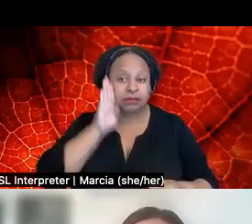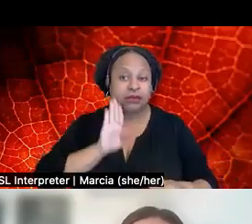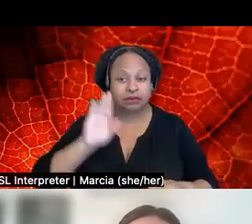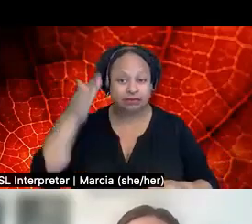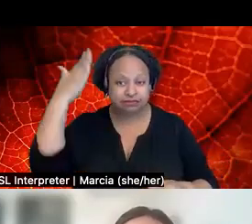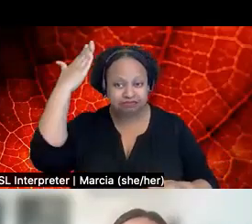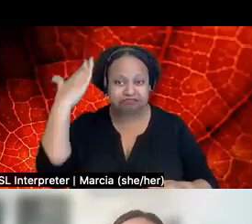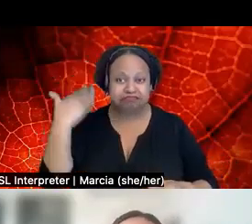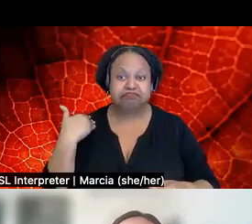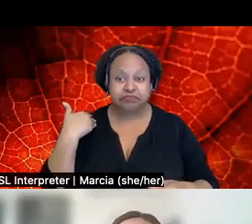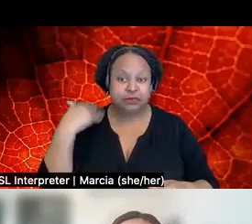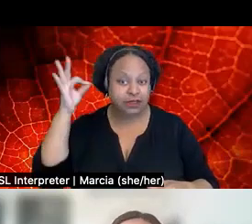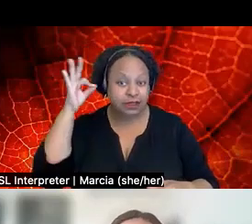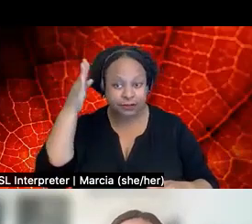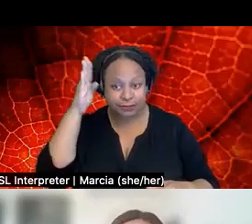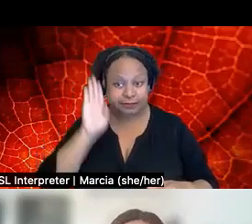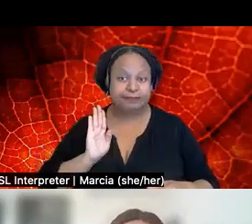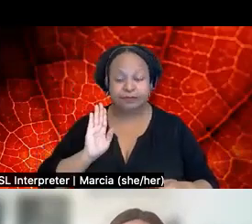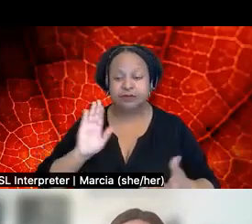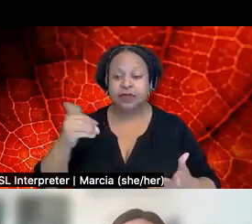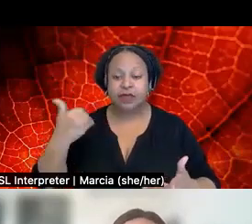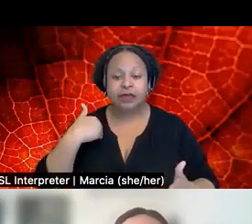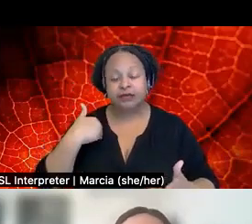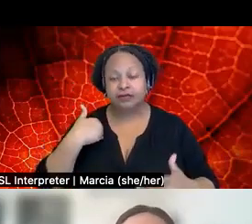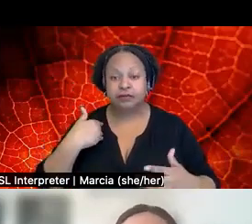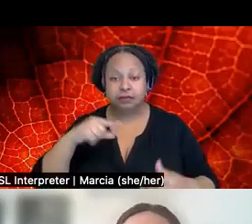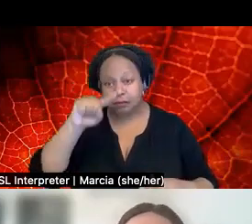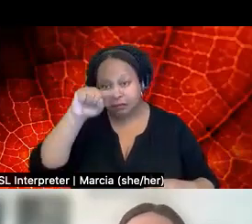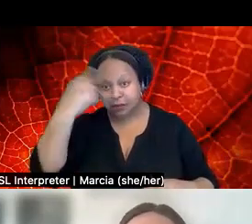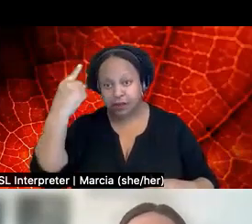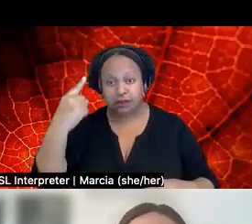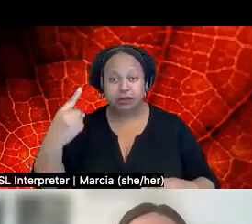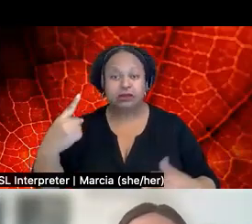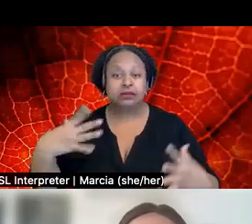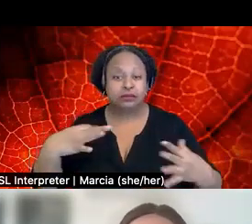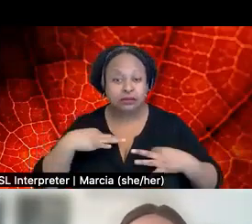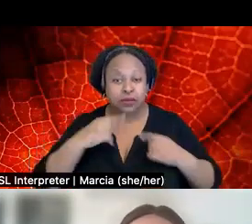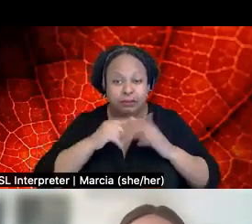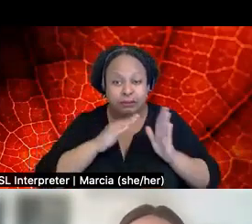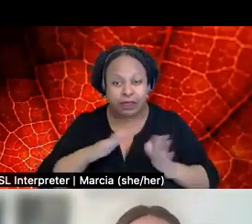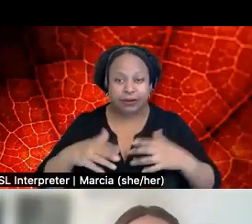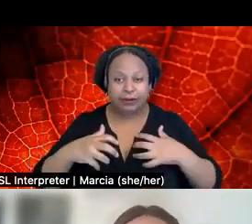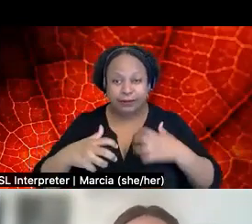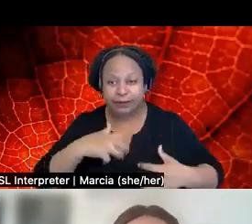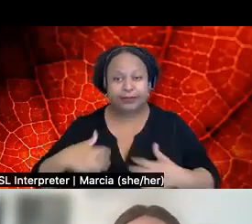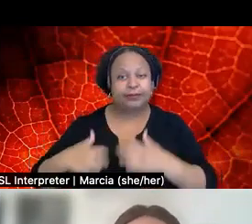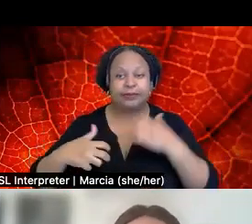and I'm wearing a patterned black shirt with pink and white flowers and green leaves.